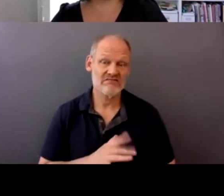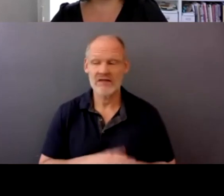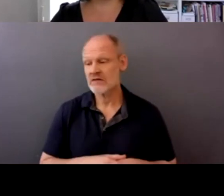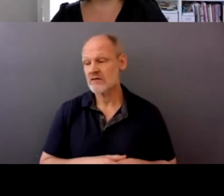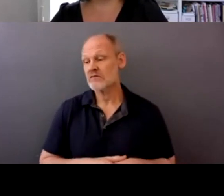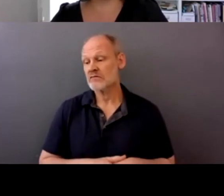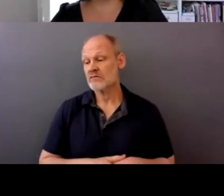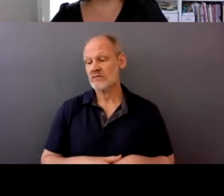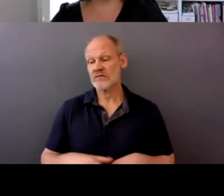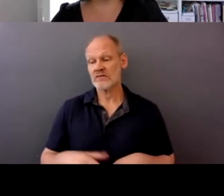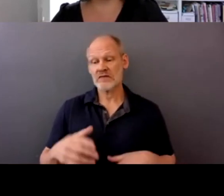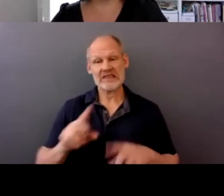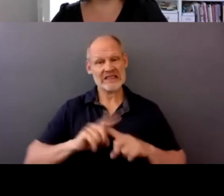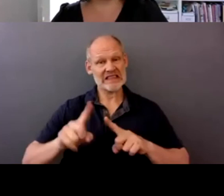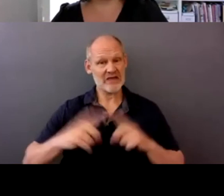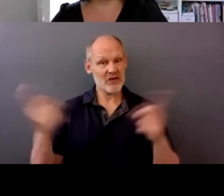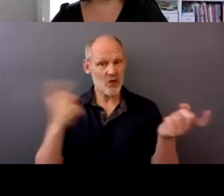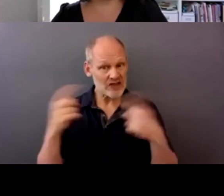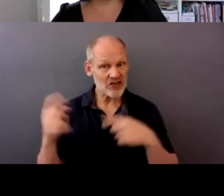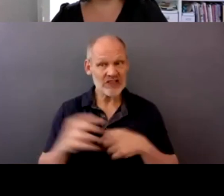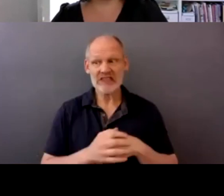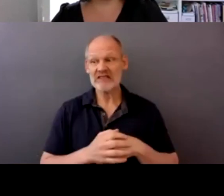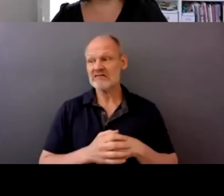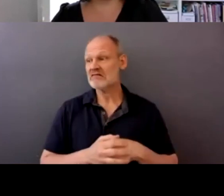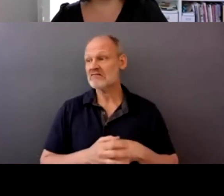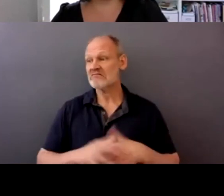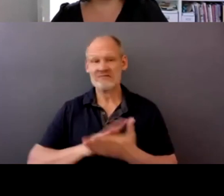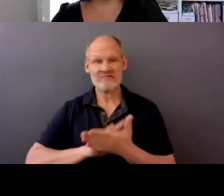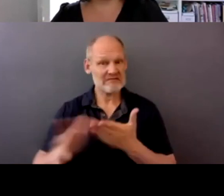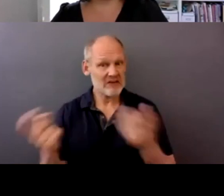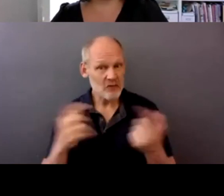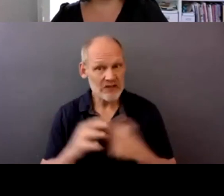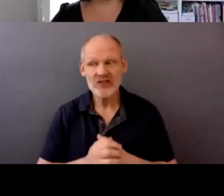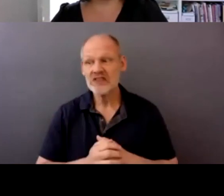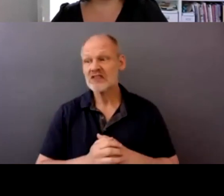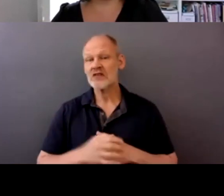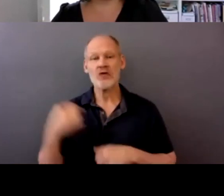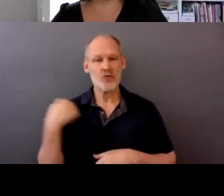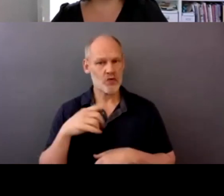where we bring in the docents who led the program and we talk to them about the suggestions that